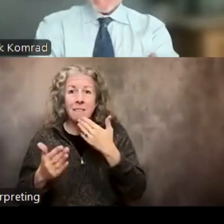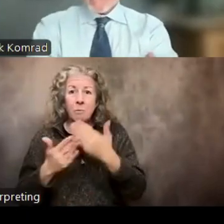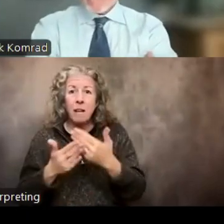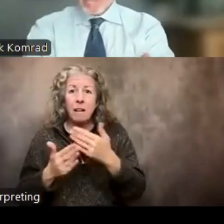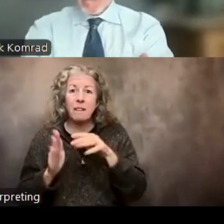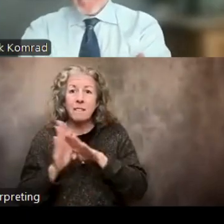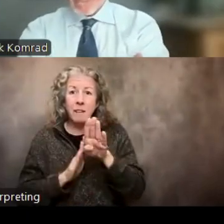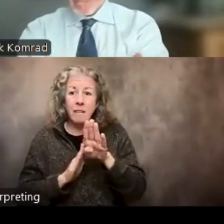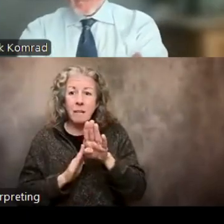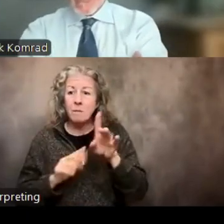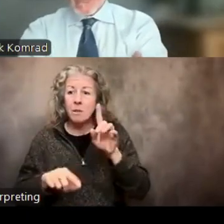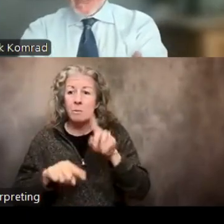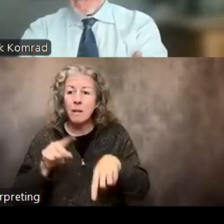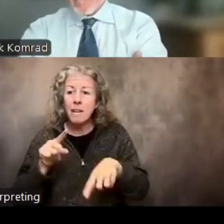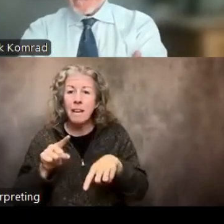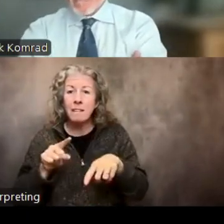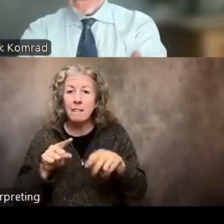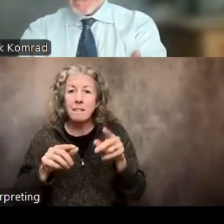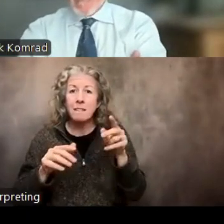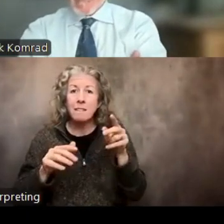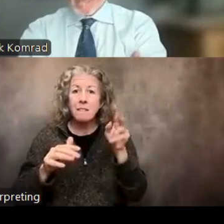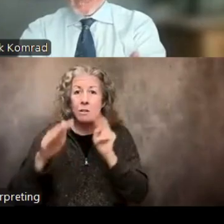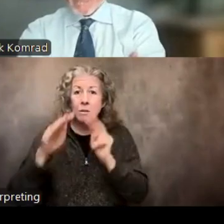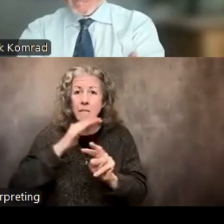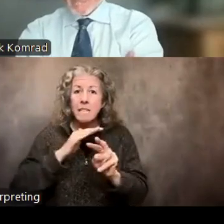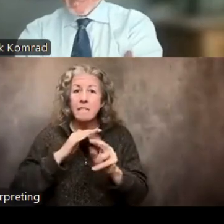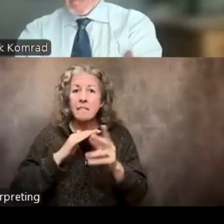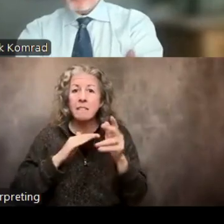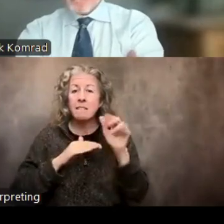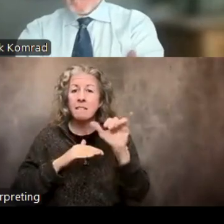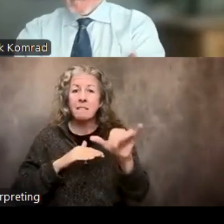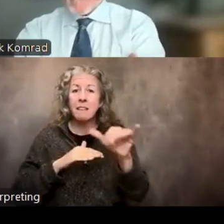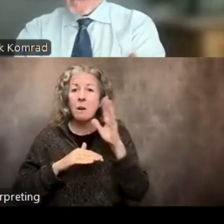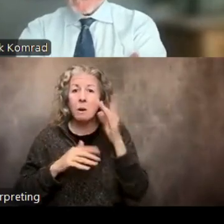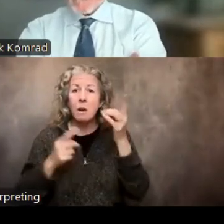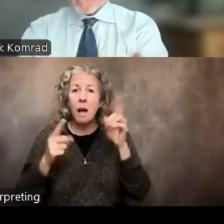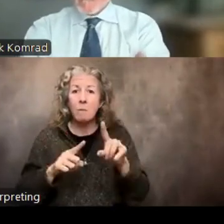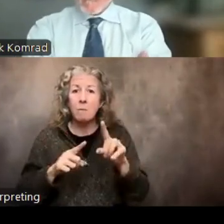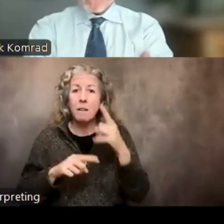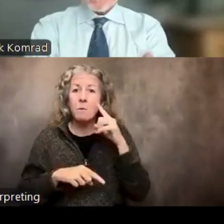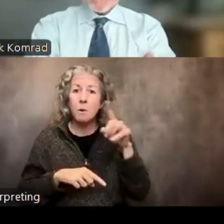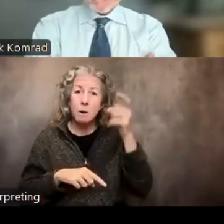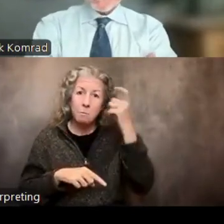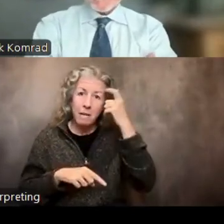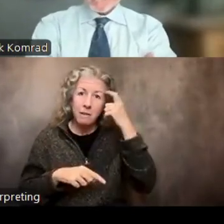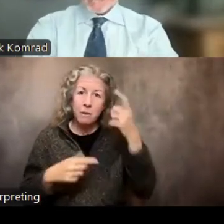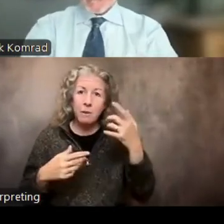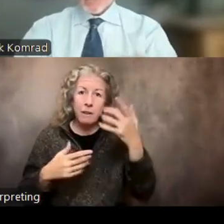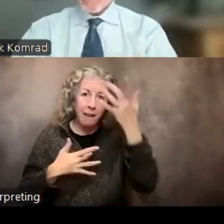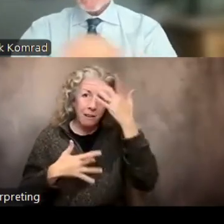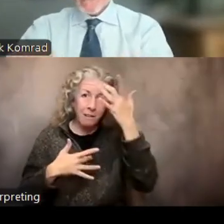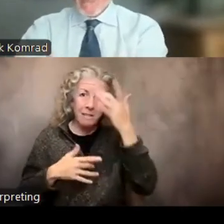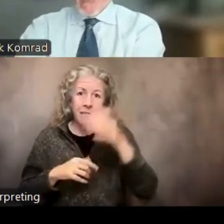irremediability When it come to comes to mental illness. Big difference between being able to predict the declining course of